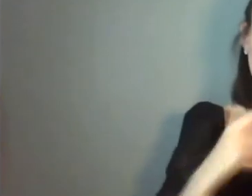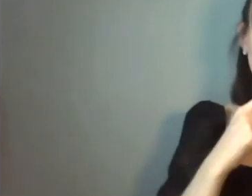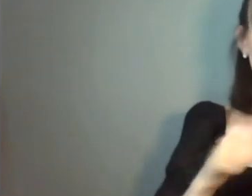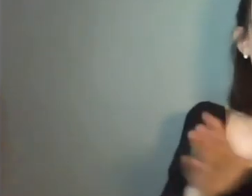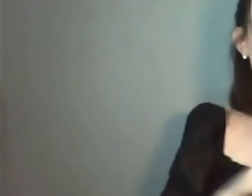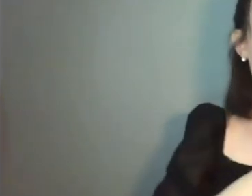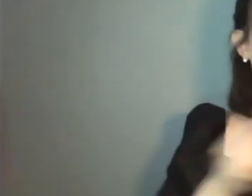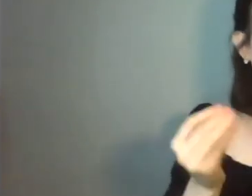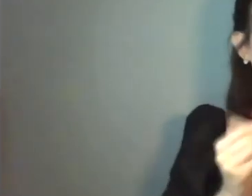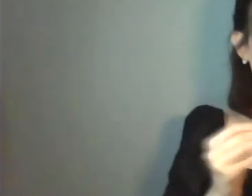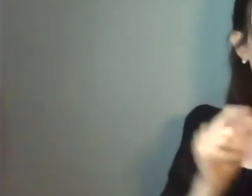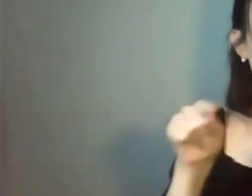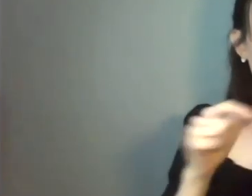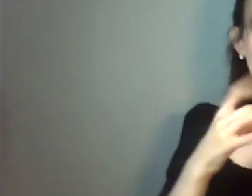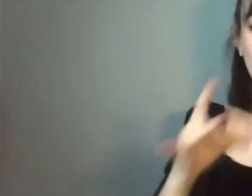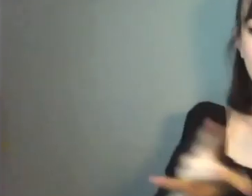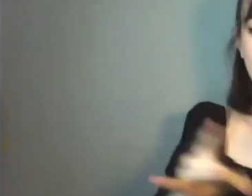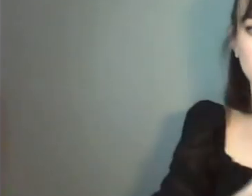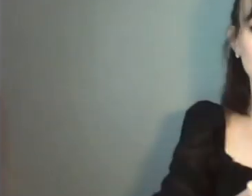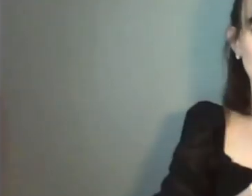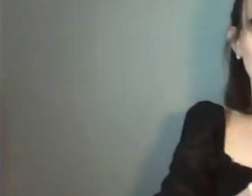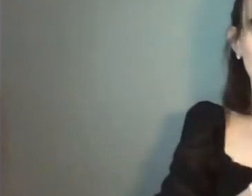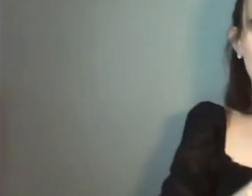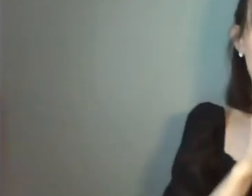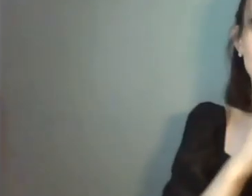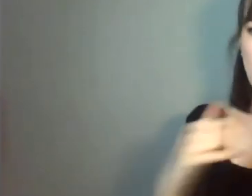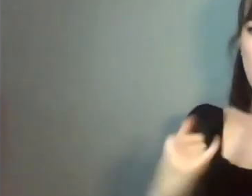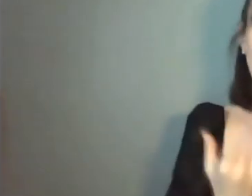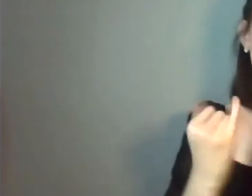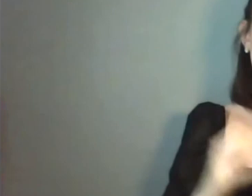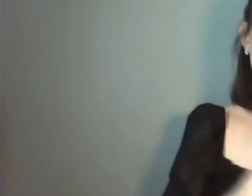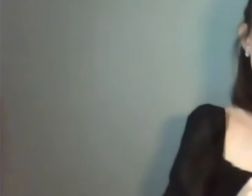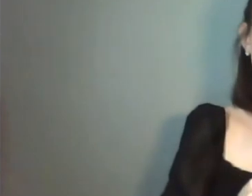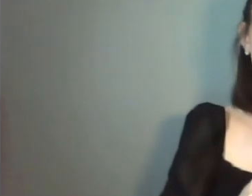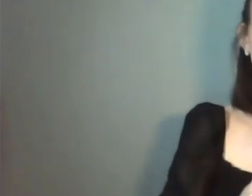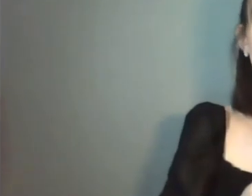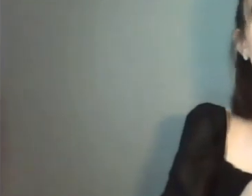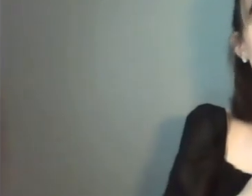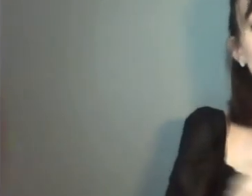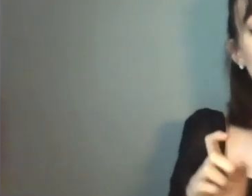we can operate and that there isn't a conflict. Patricia, the code is up for review,